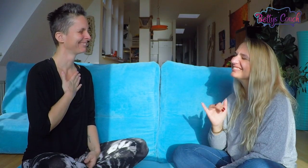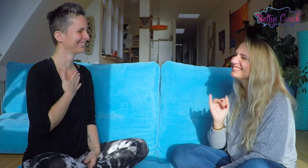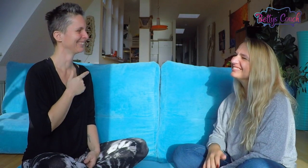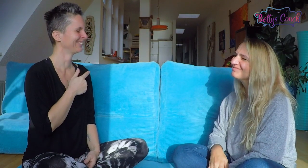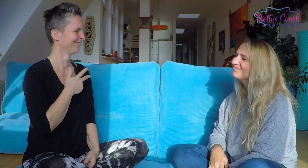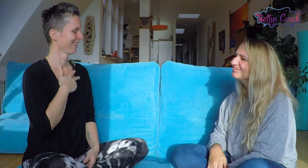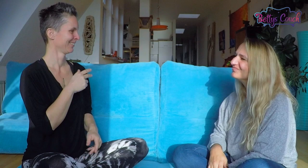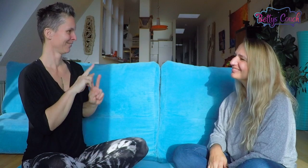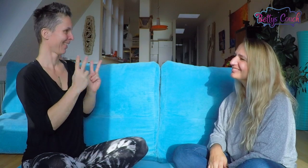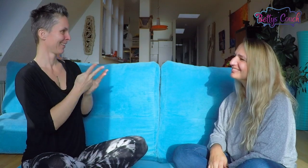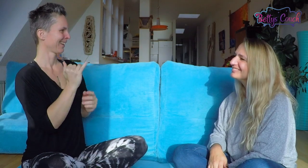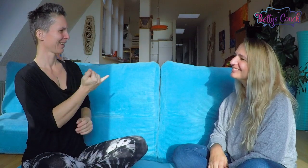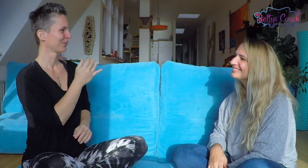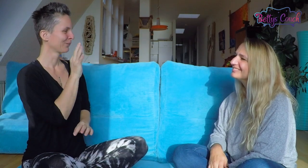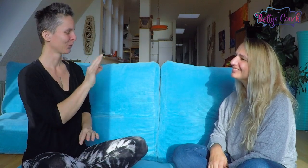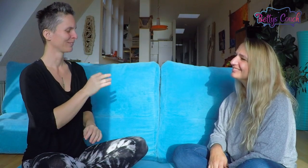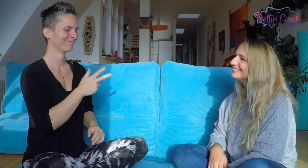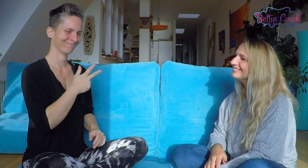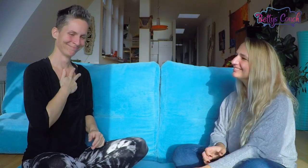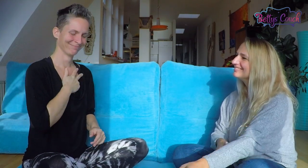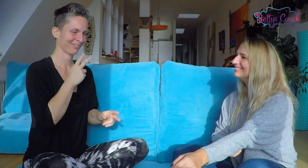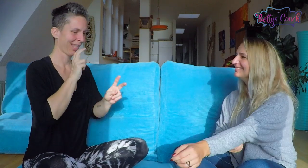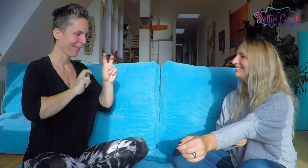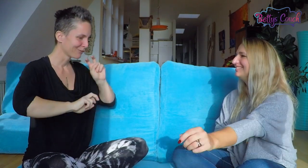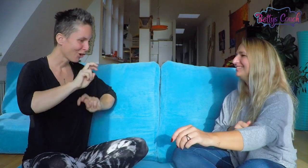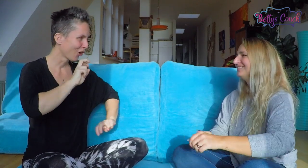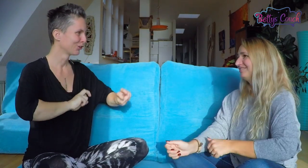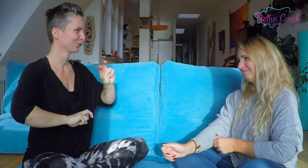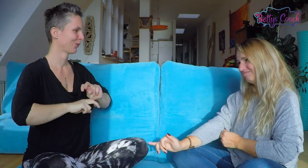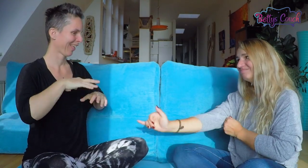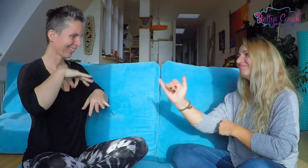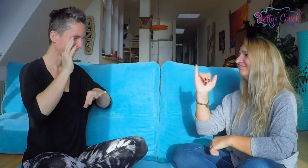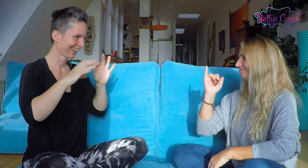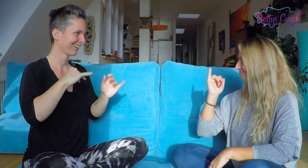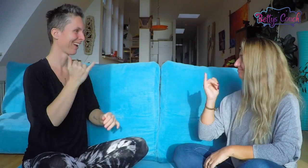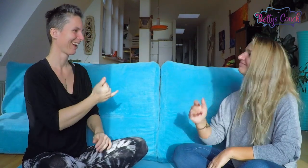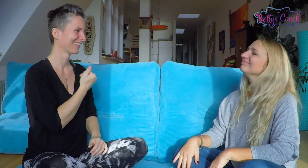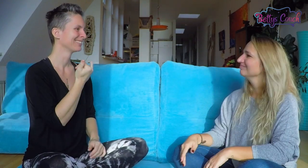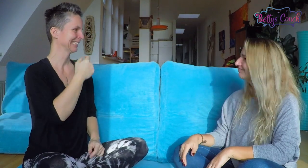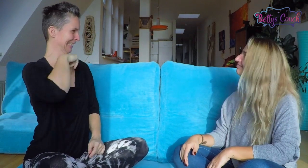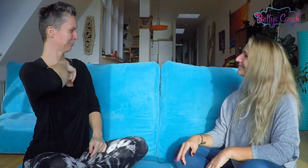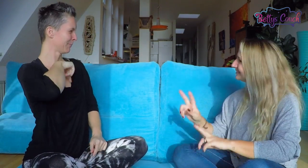Your trip around the world was truly a self-exploration and discovery trip.